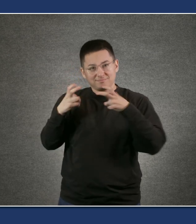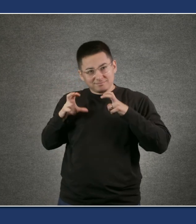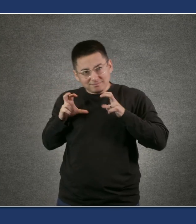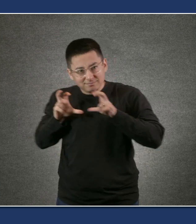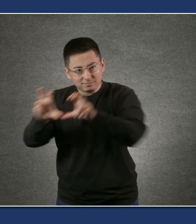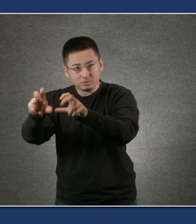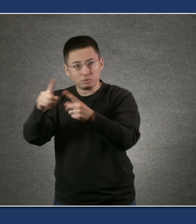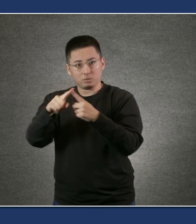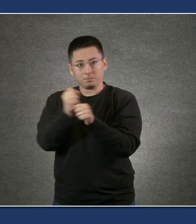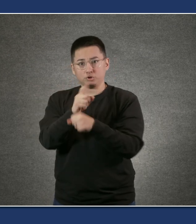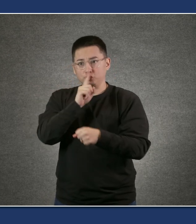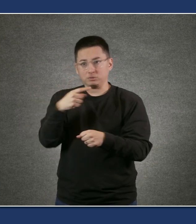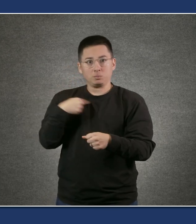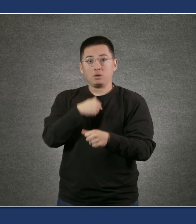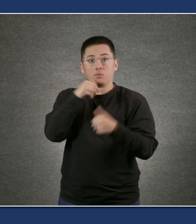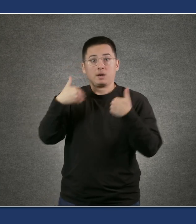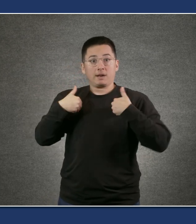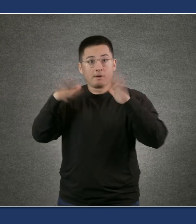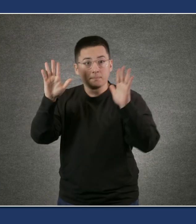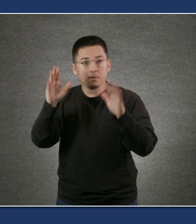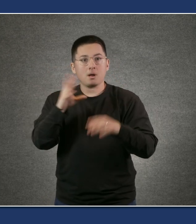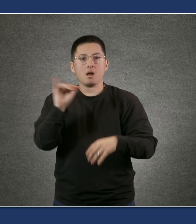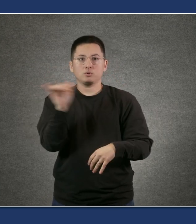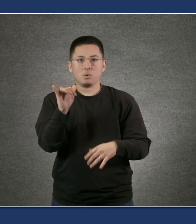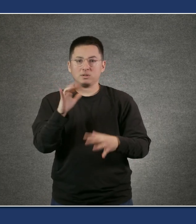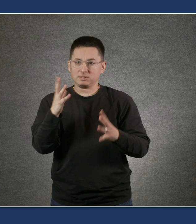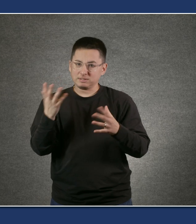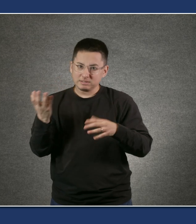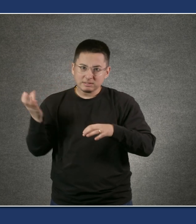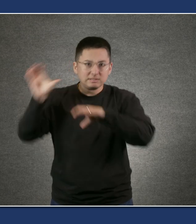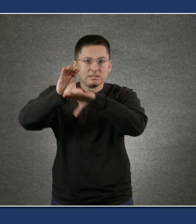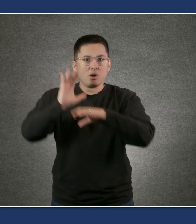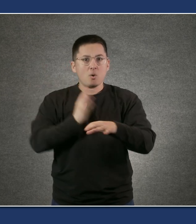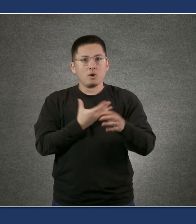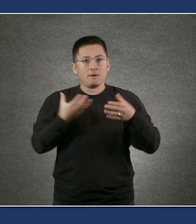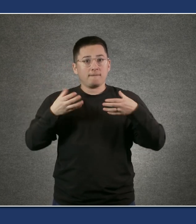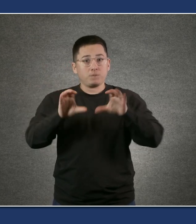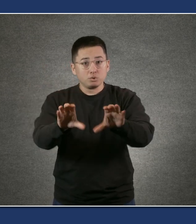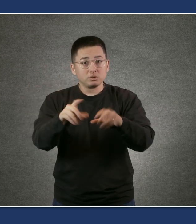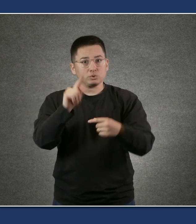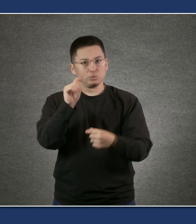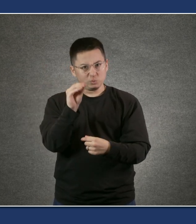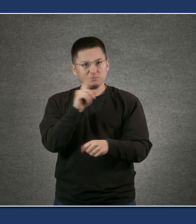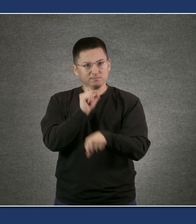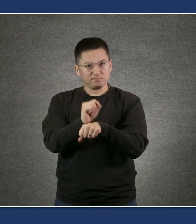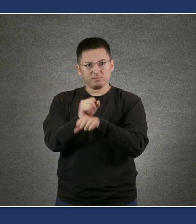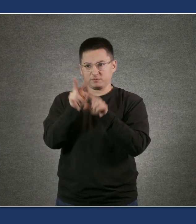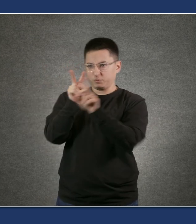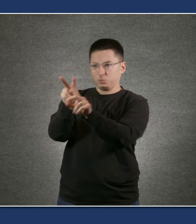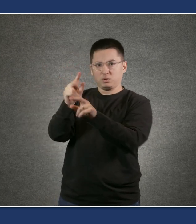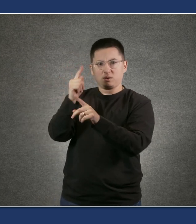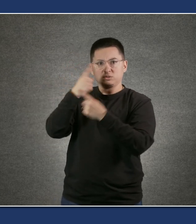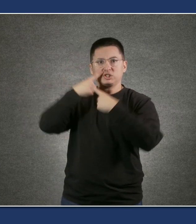redouble our efforts with a view to achieving, not just victory this time, but actual, practical,